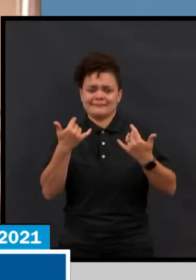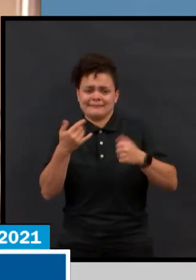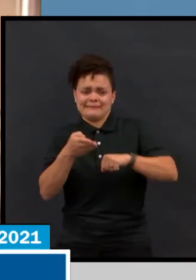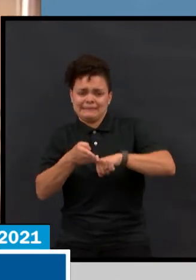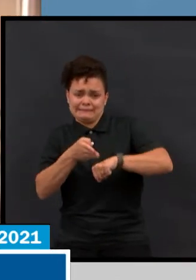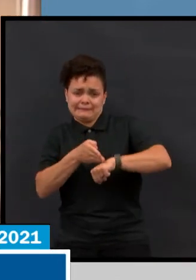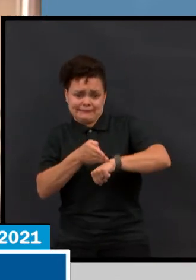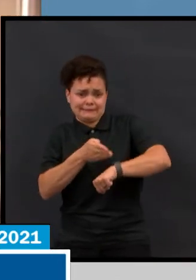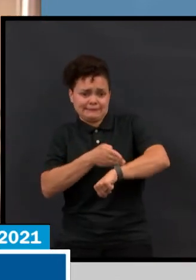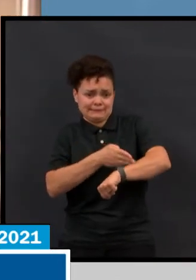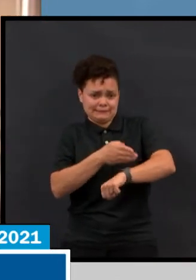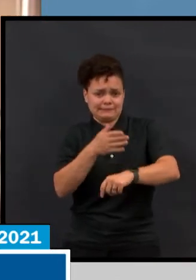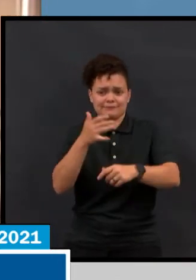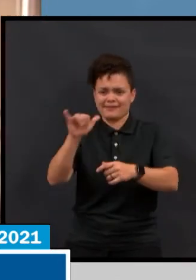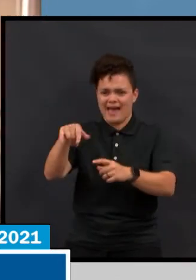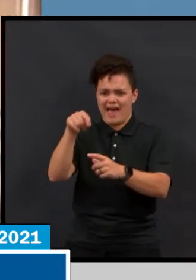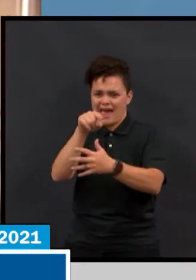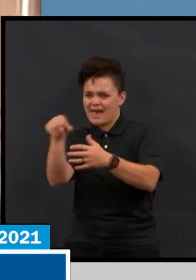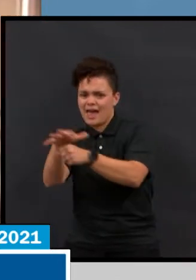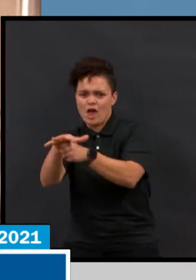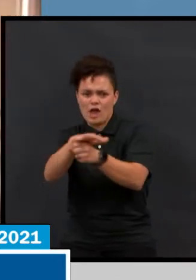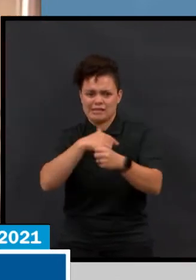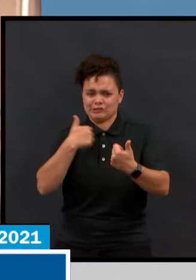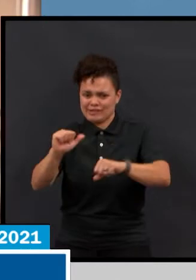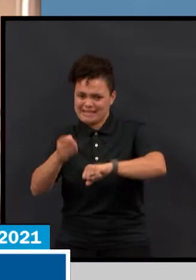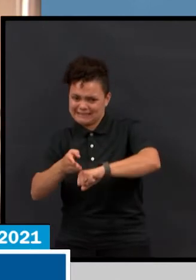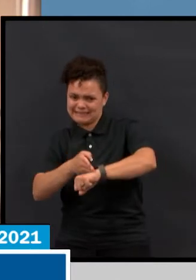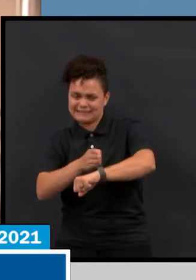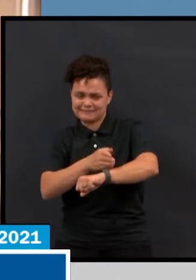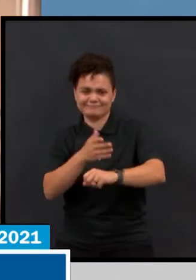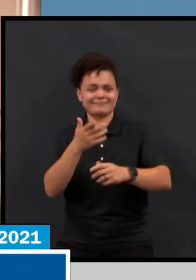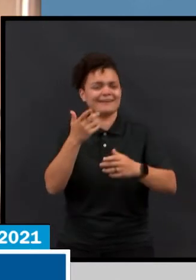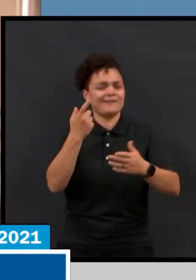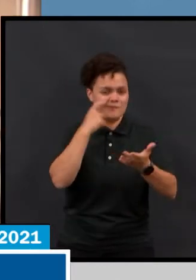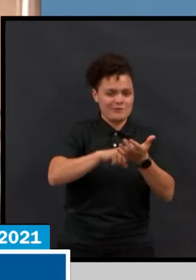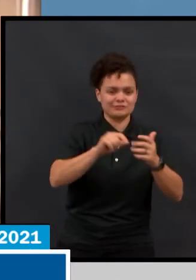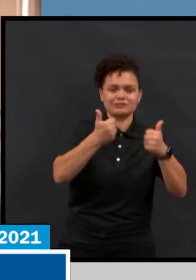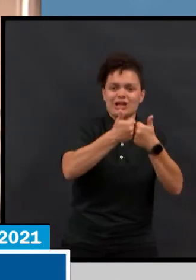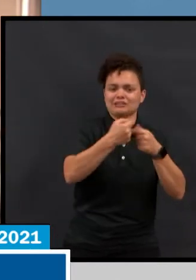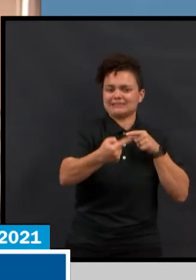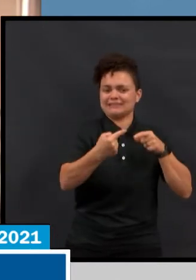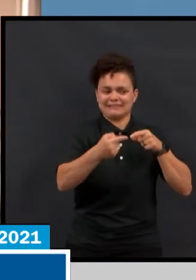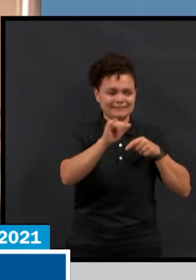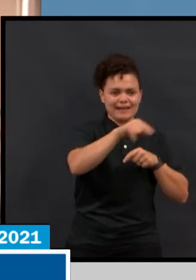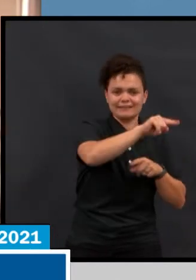we've had some continued challenges and others but we're tweaking the plan making sure that